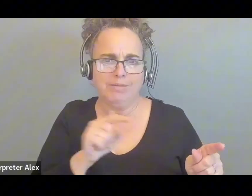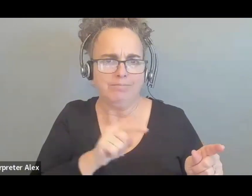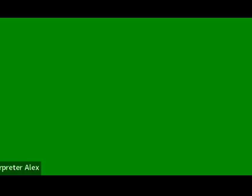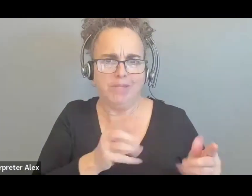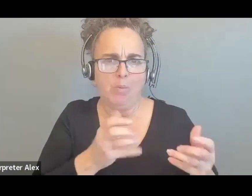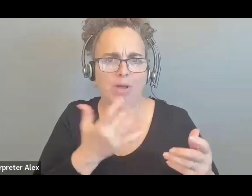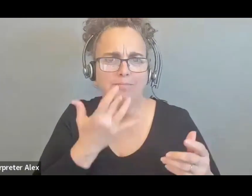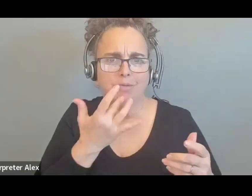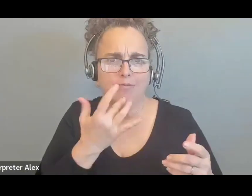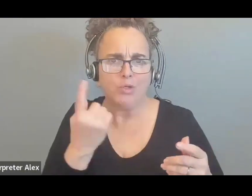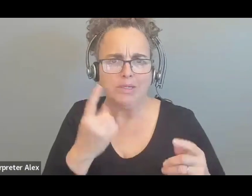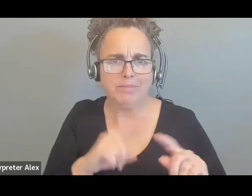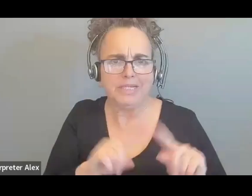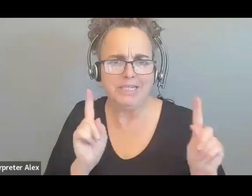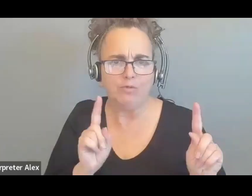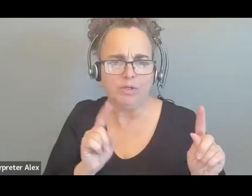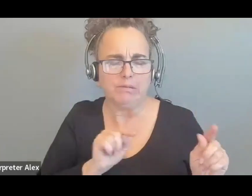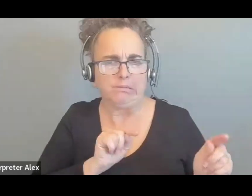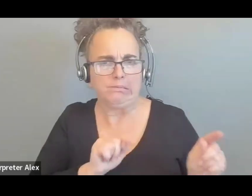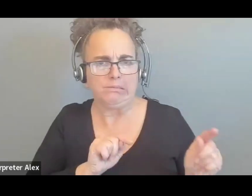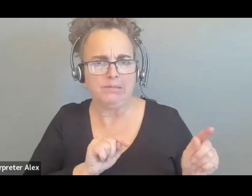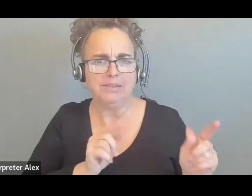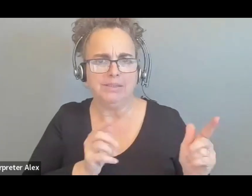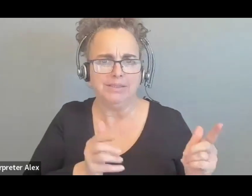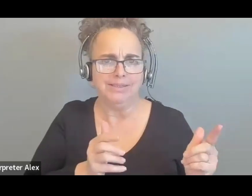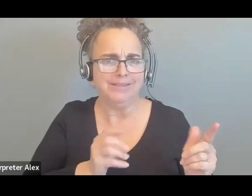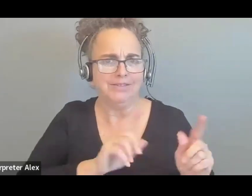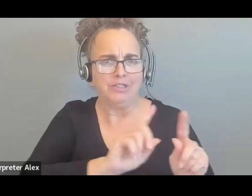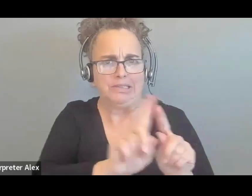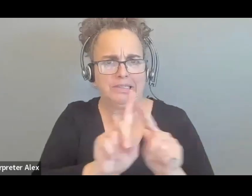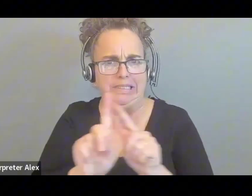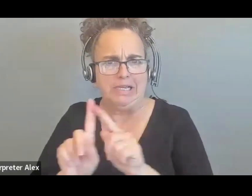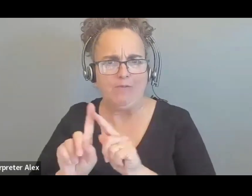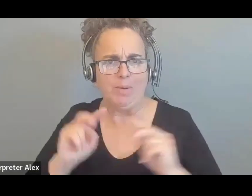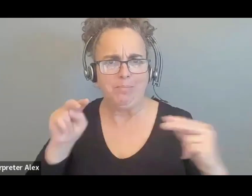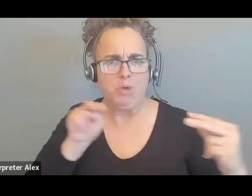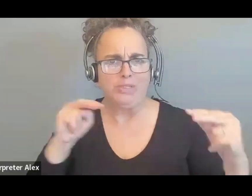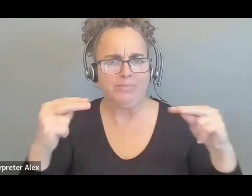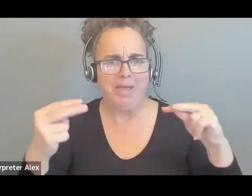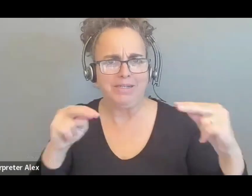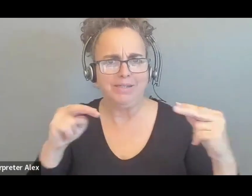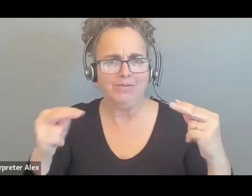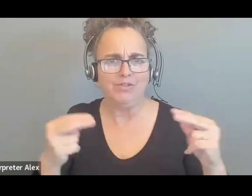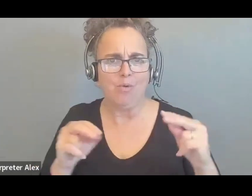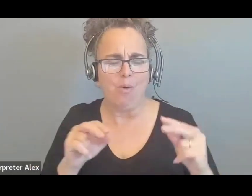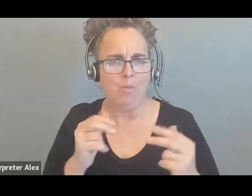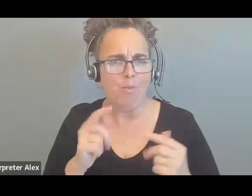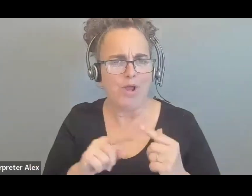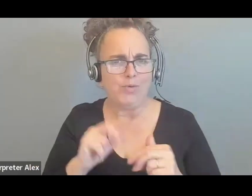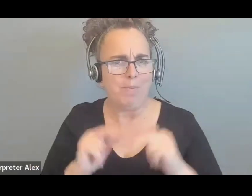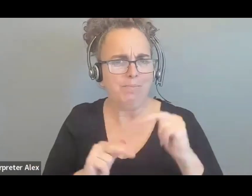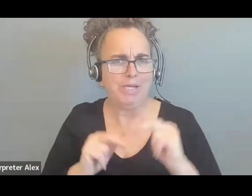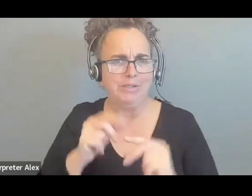And then there there's so many different perspectives in building a product.